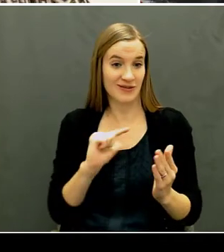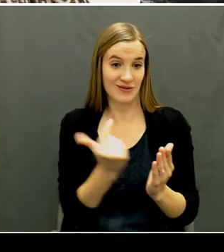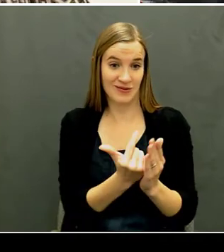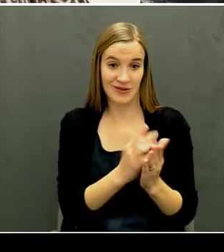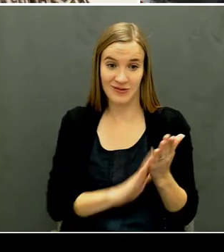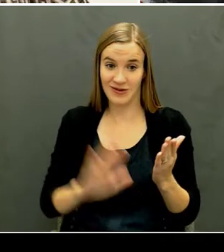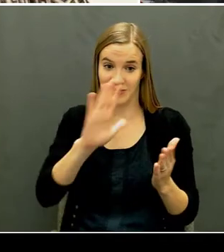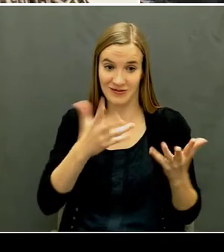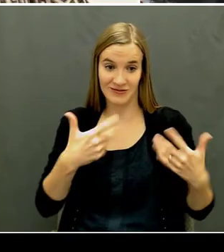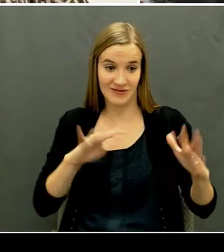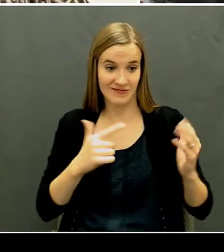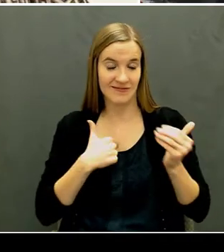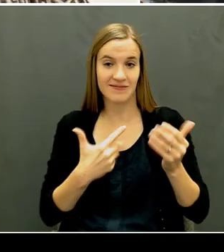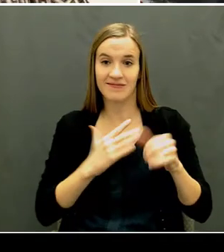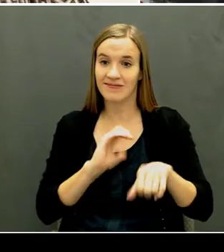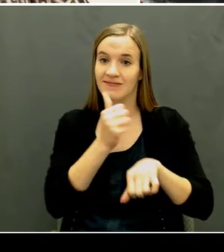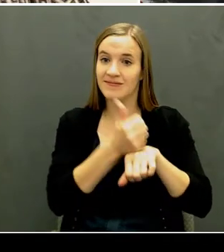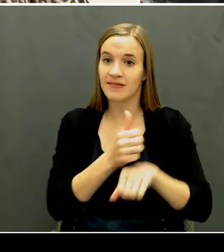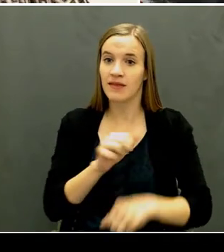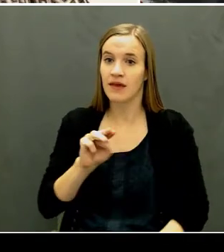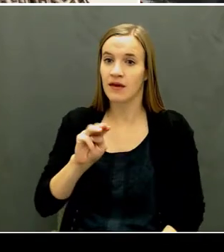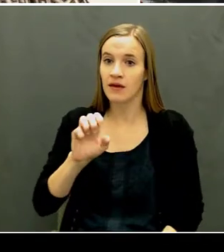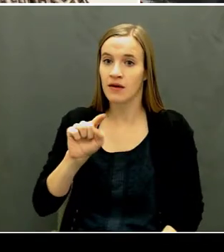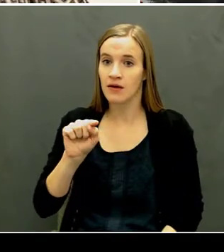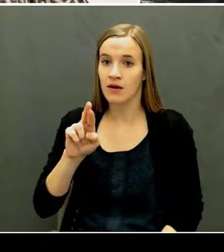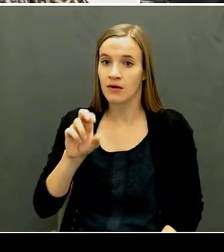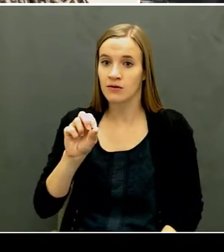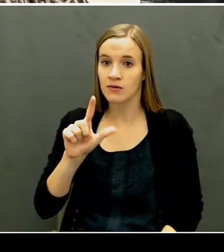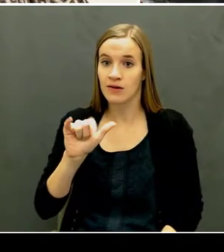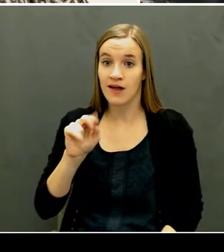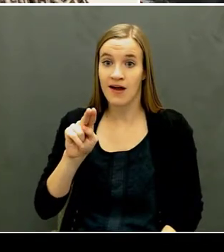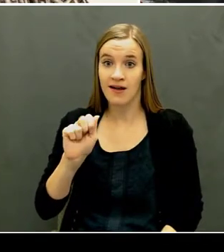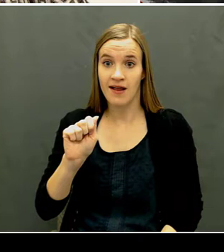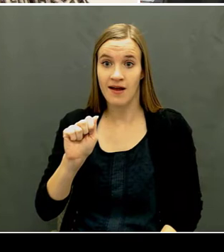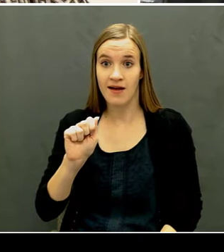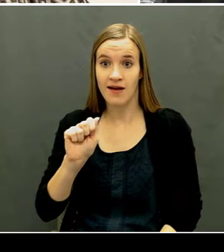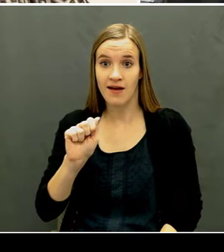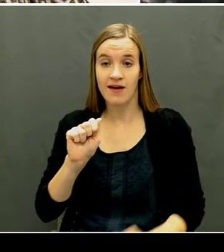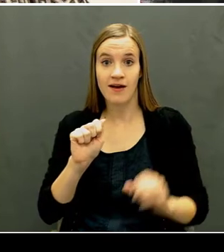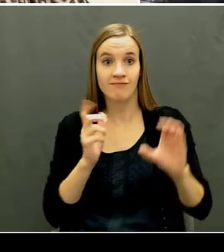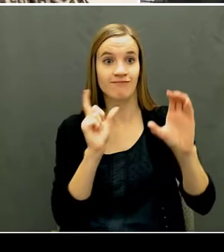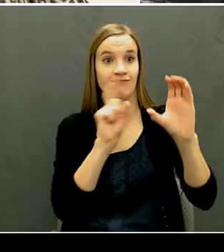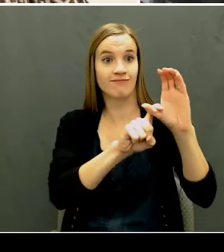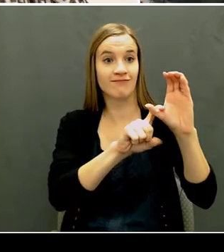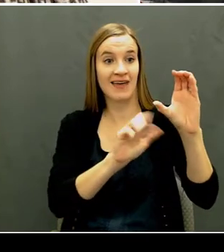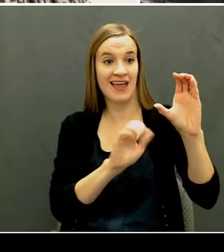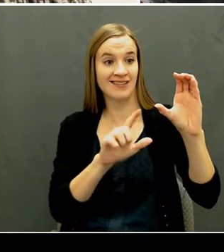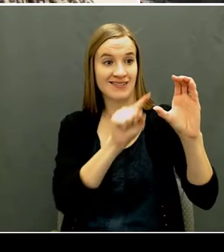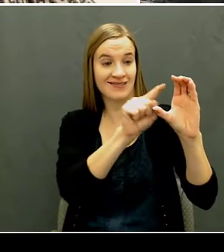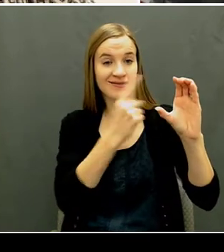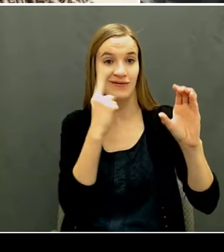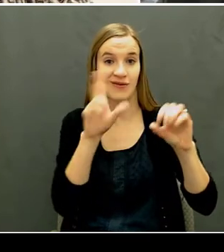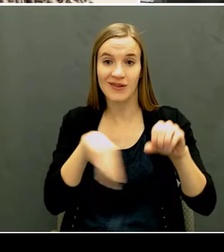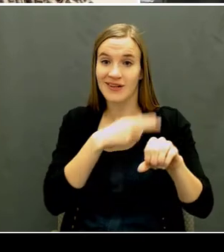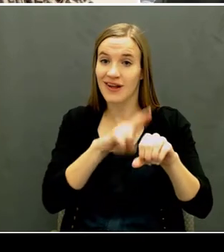Chapter of the National Paraplegia Foundation, it was a support group for people with paralysis,